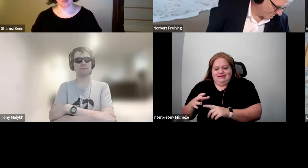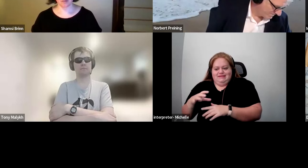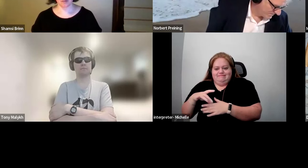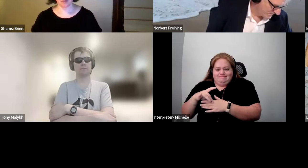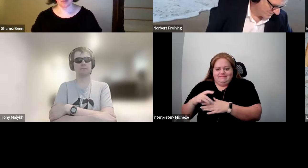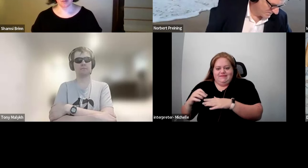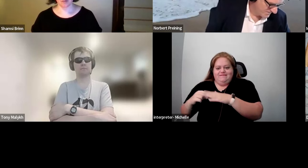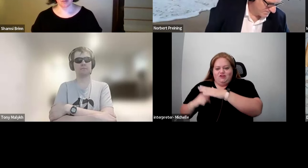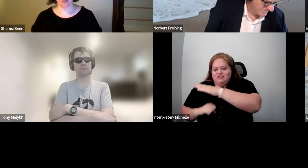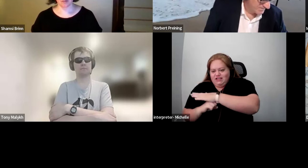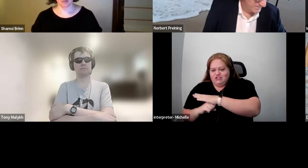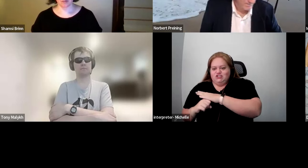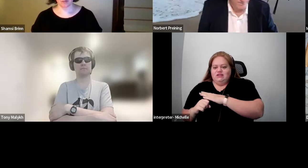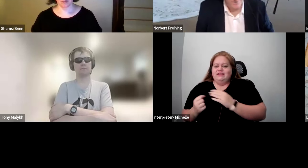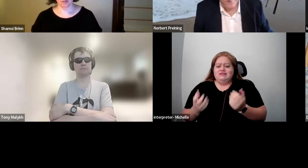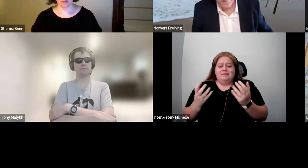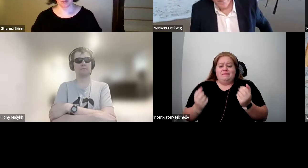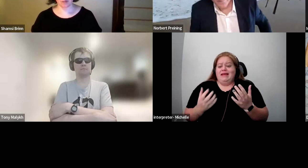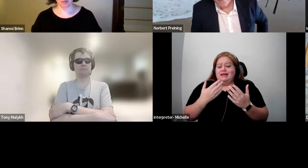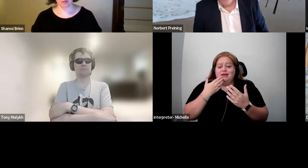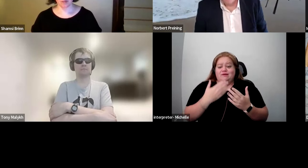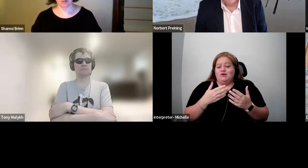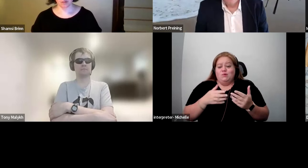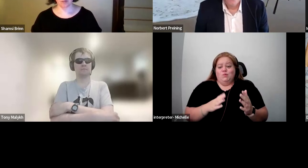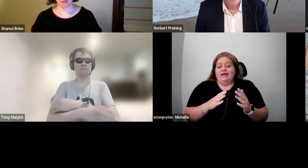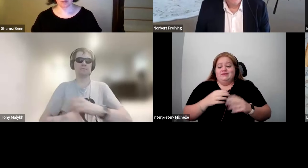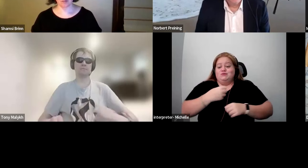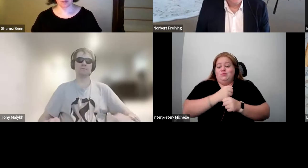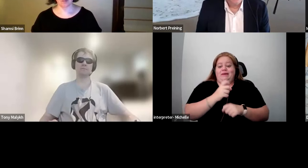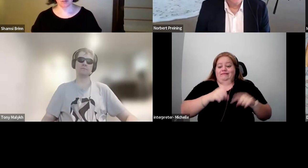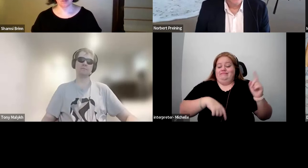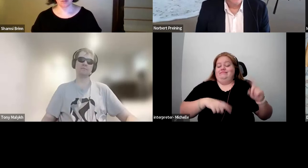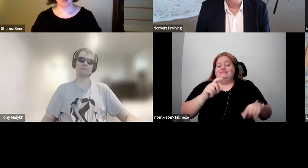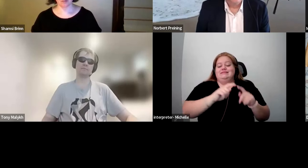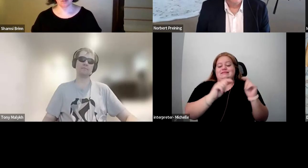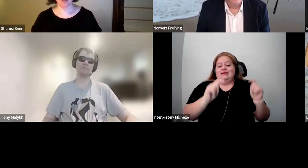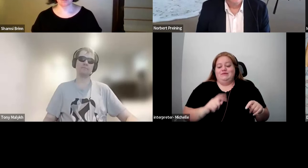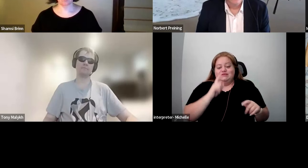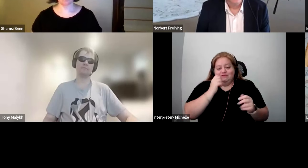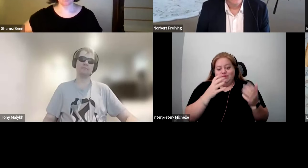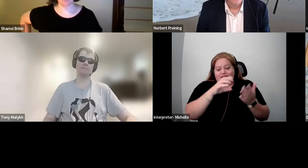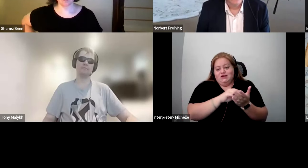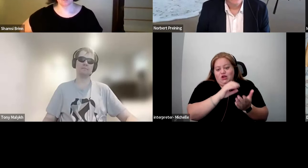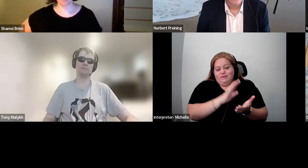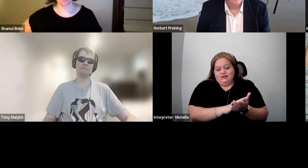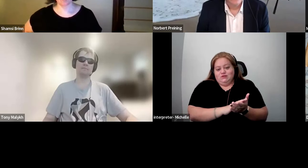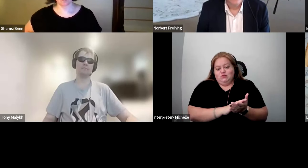thousands of ways to create a good academic template for a variety of documents. So I think, really, the players-- we should expand the team.